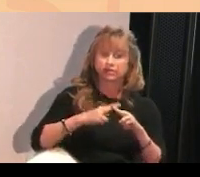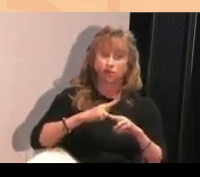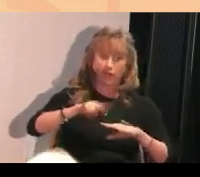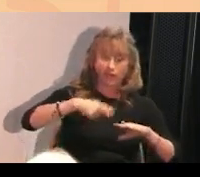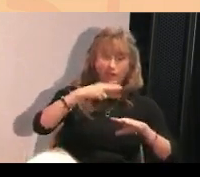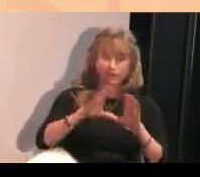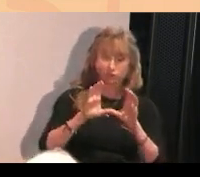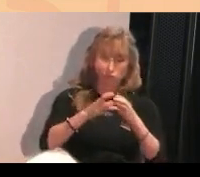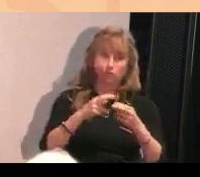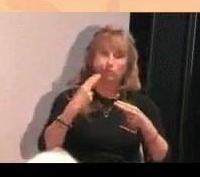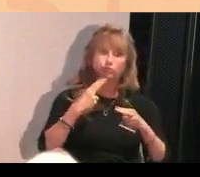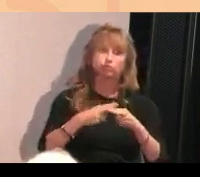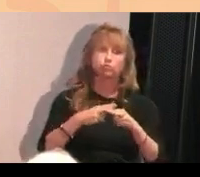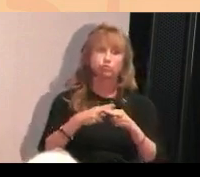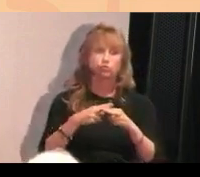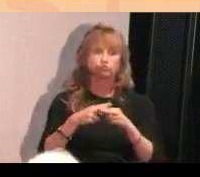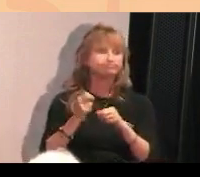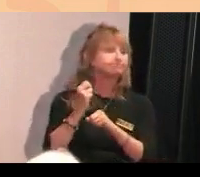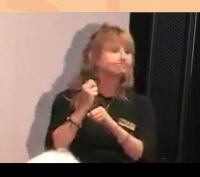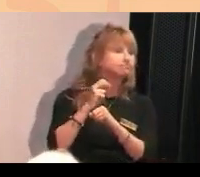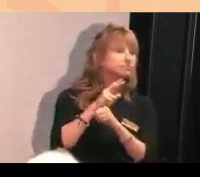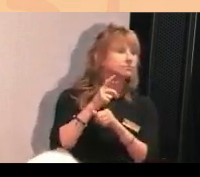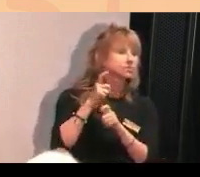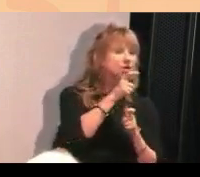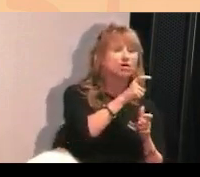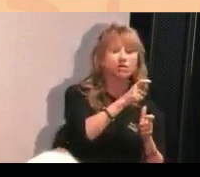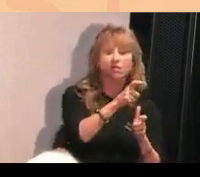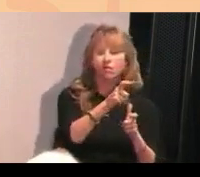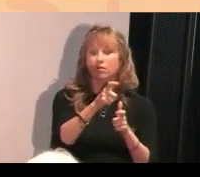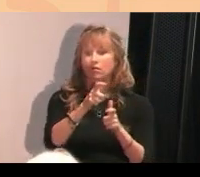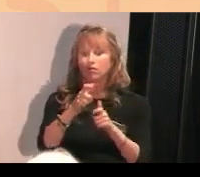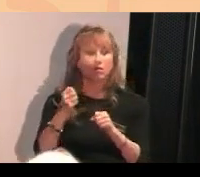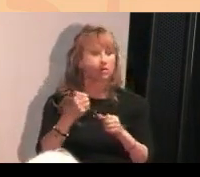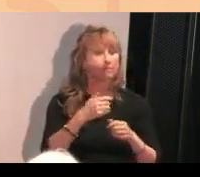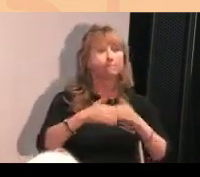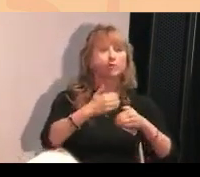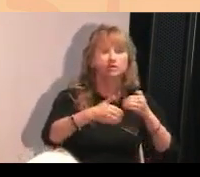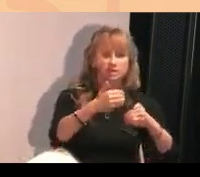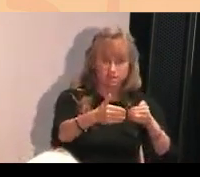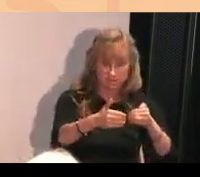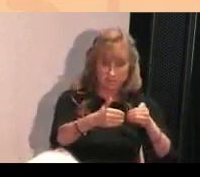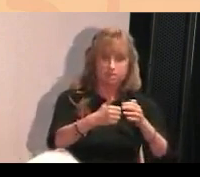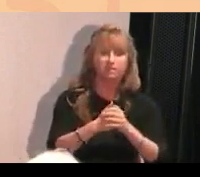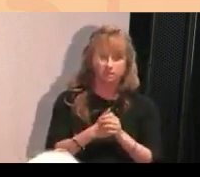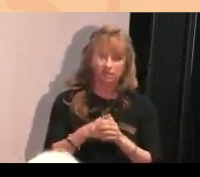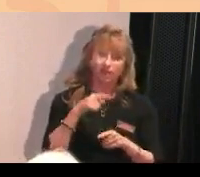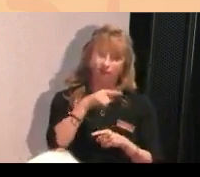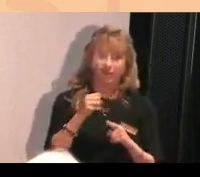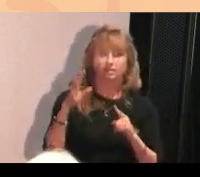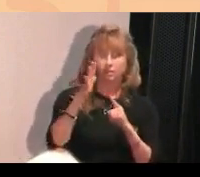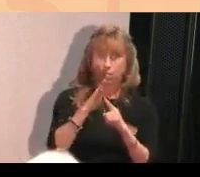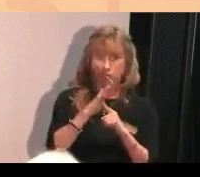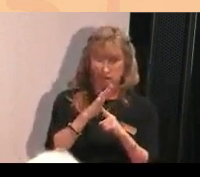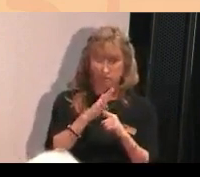protocols that set standards for consent processes was frequently discussed as a priority there was